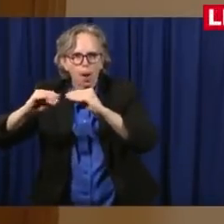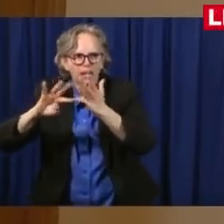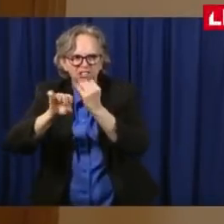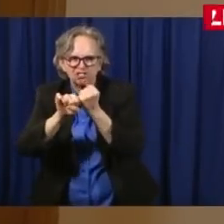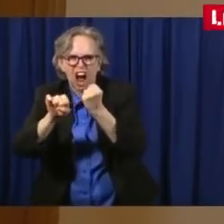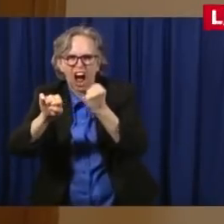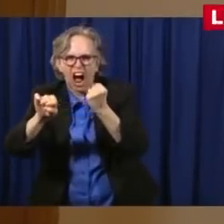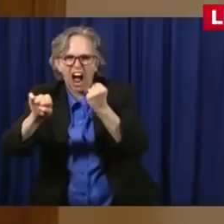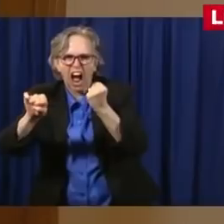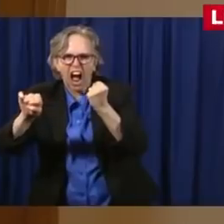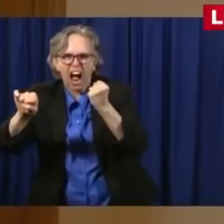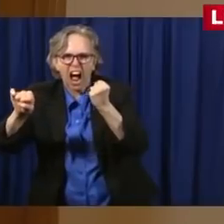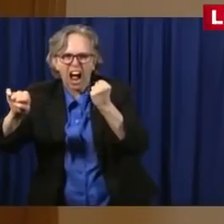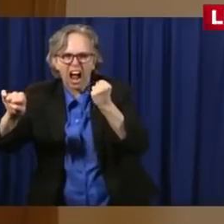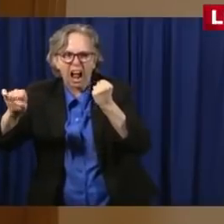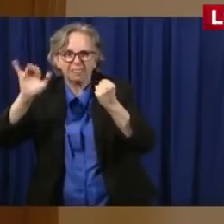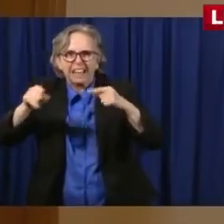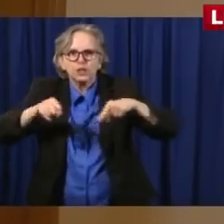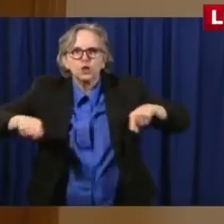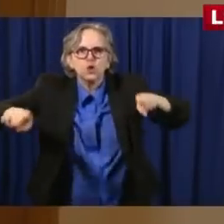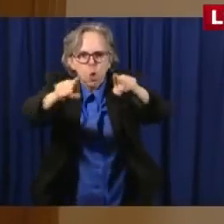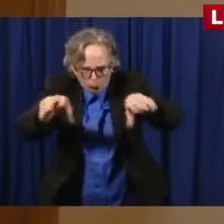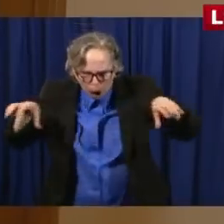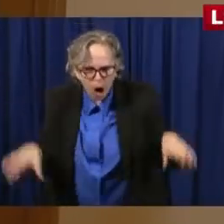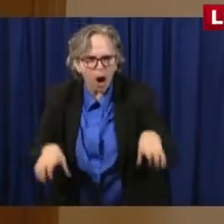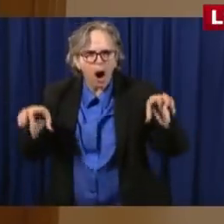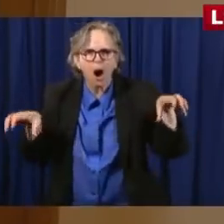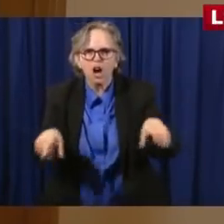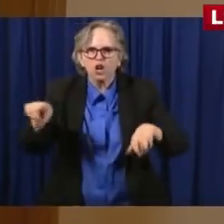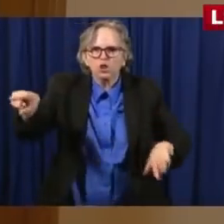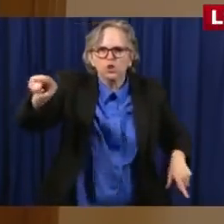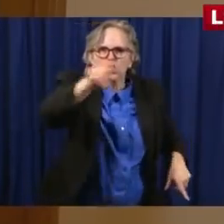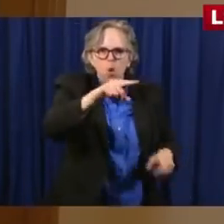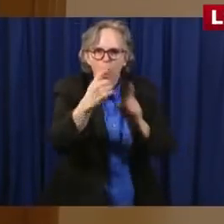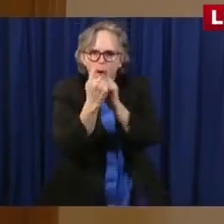YOU HAVE SQUASHED THIS AND STRETCHED IT.